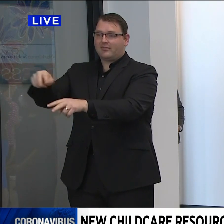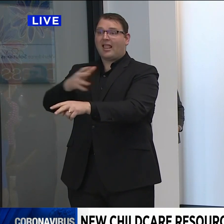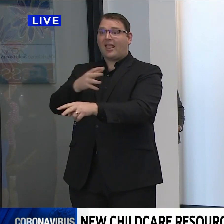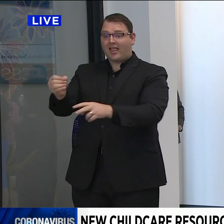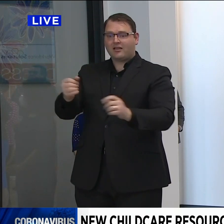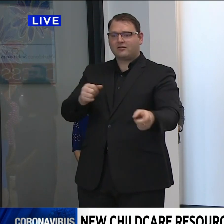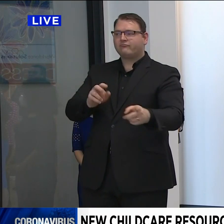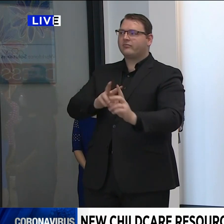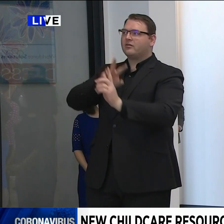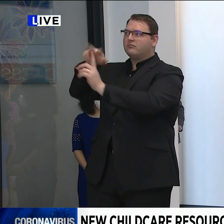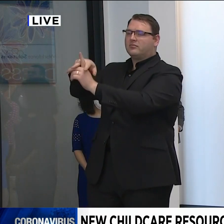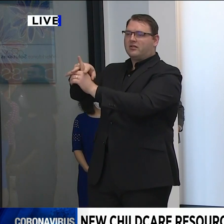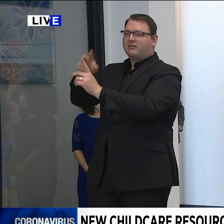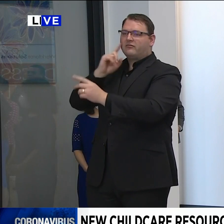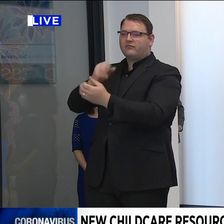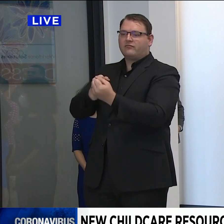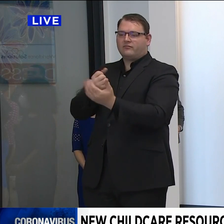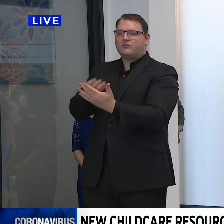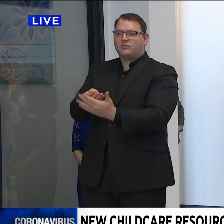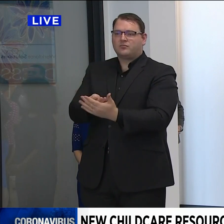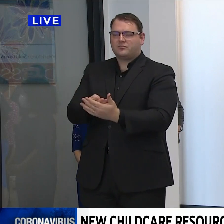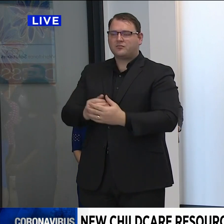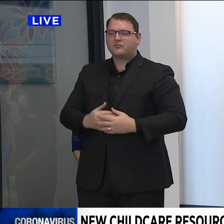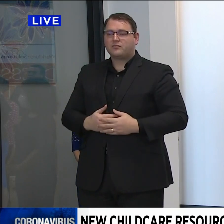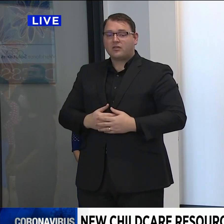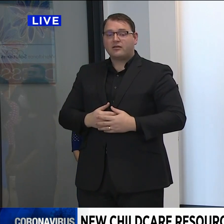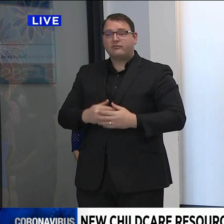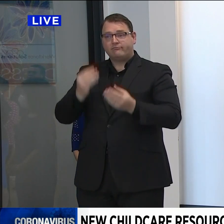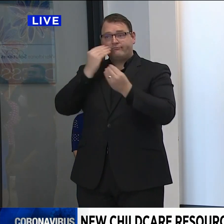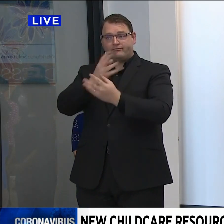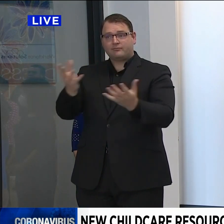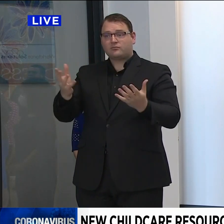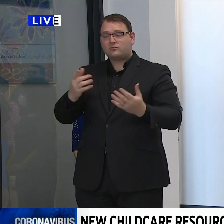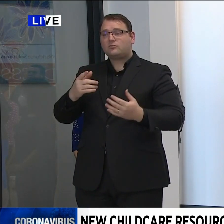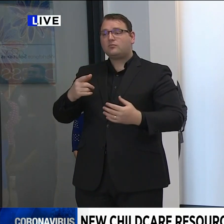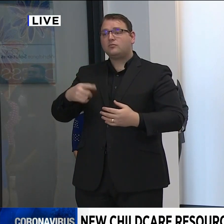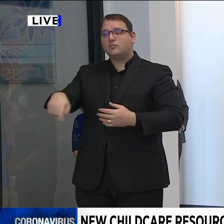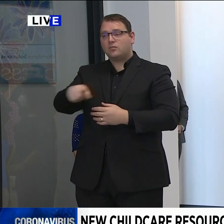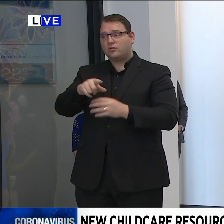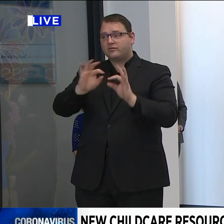streamlined process. We central workers to find childcare and workers to find childcare and apply for financial support.